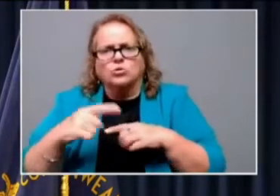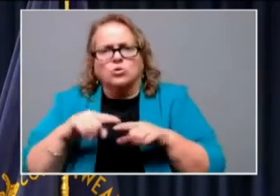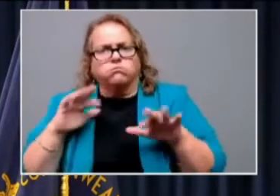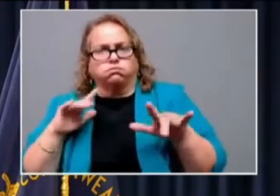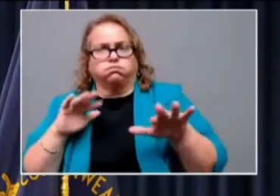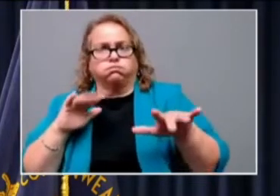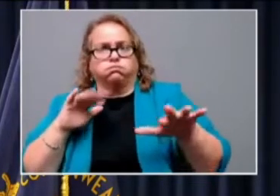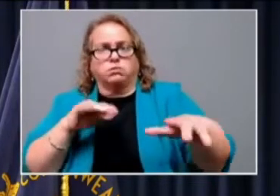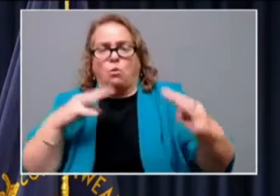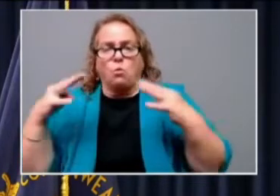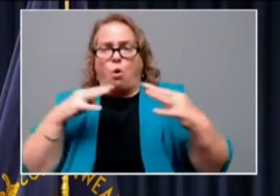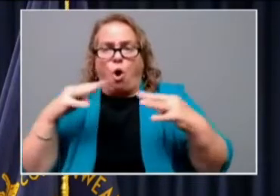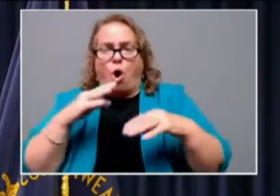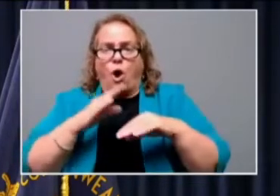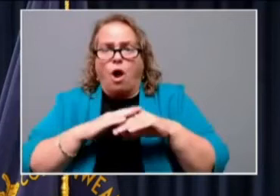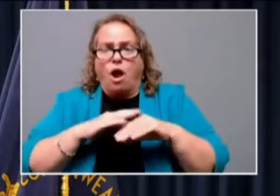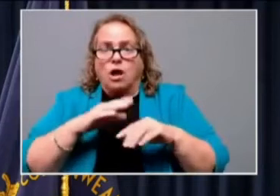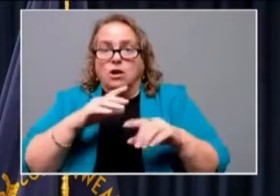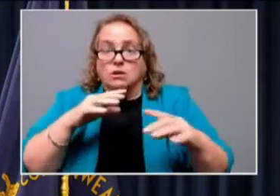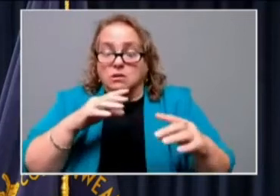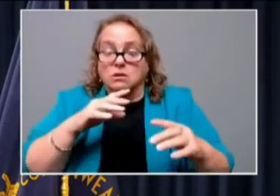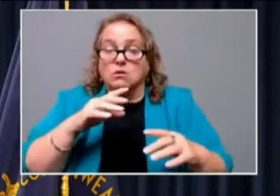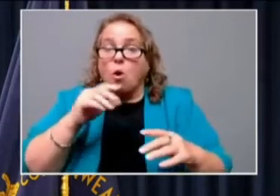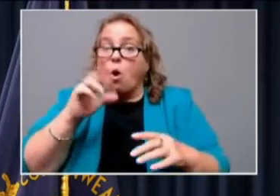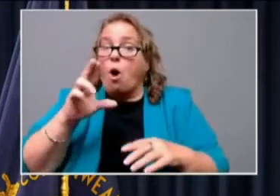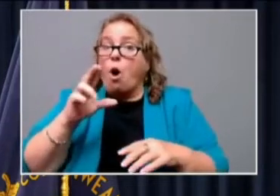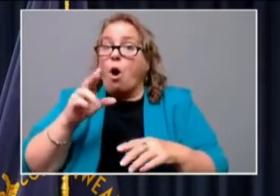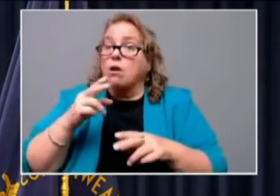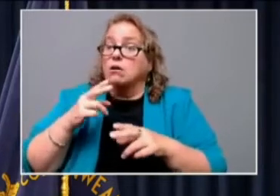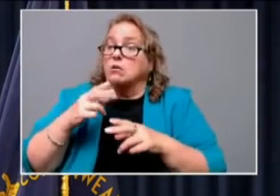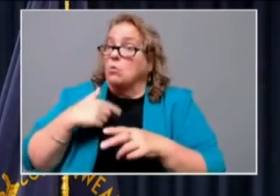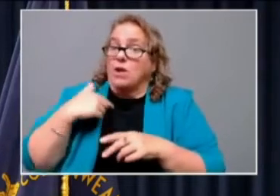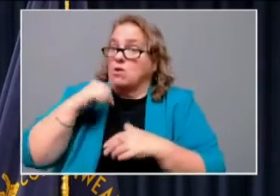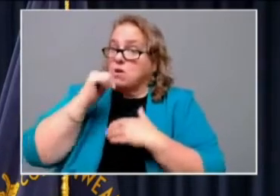called upon to stop a group of terrorists from taking over an airplane.